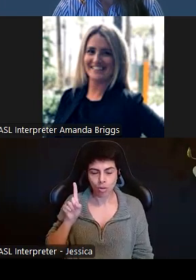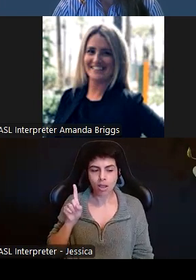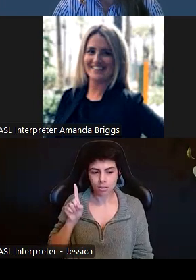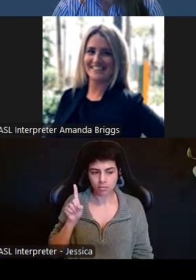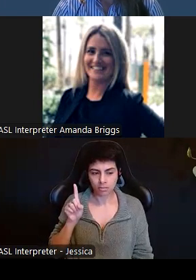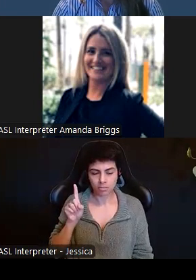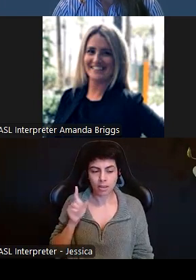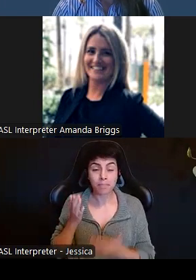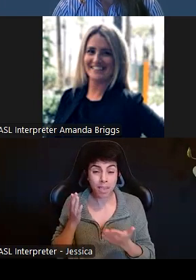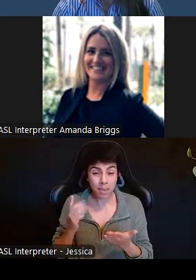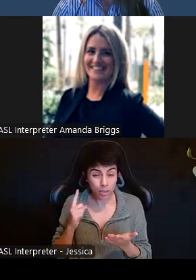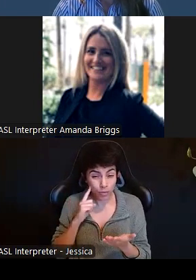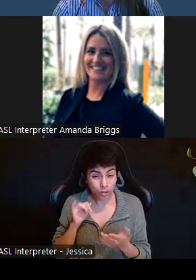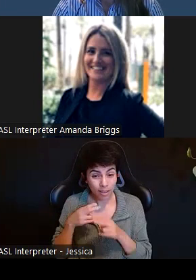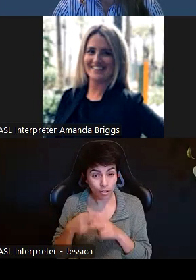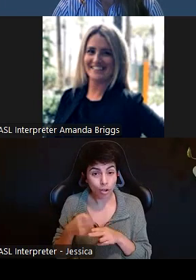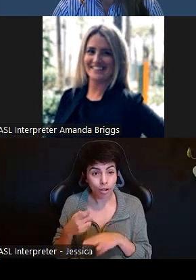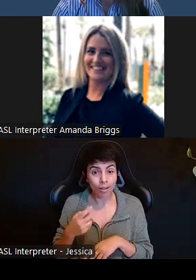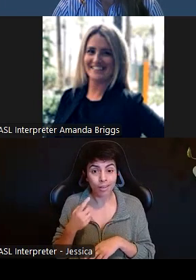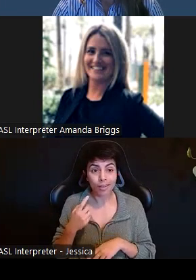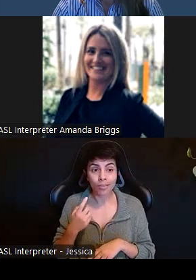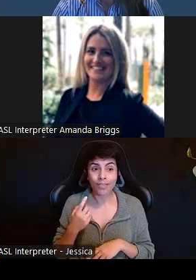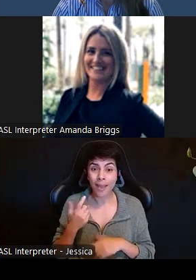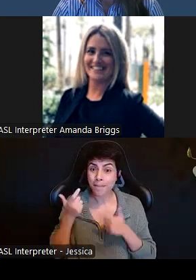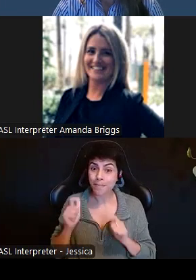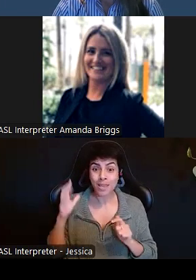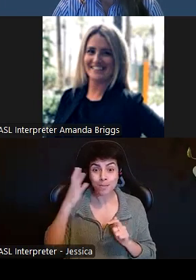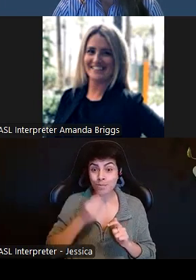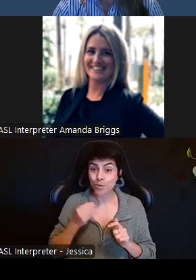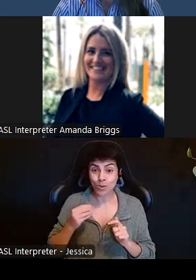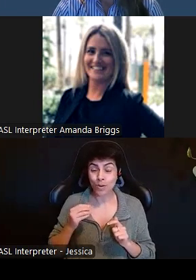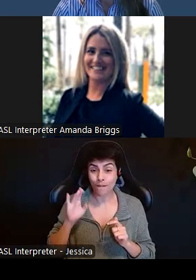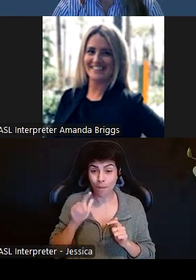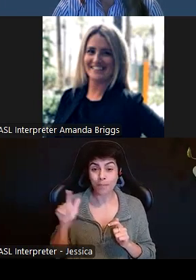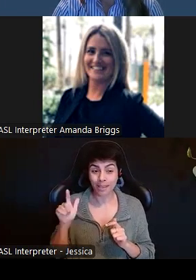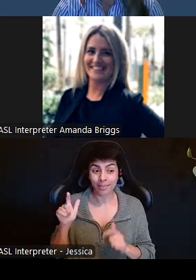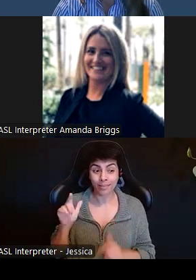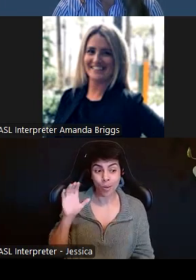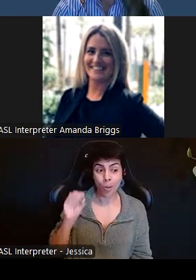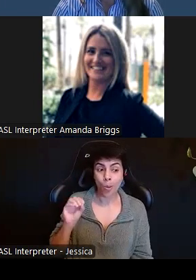You might have heard this called the One Big Beautiful Bill Act or OBBBA.